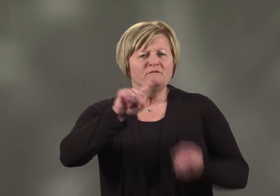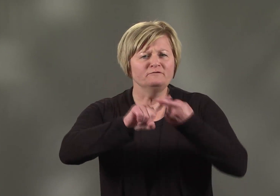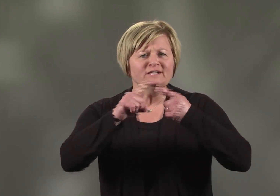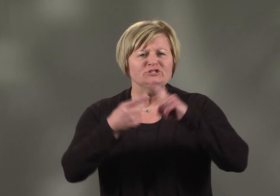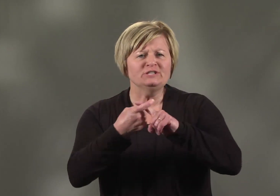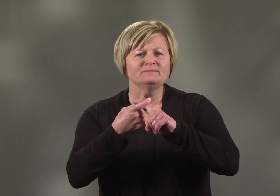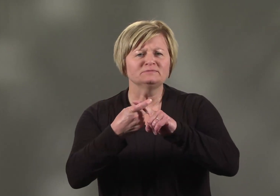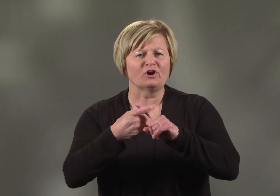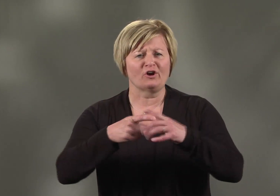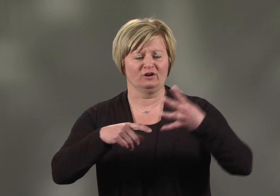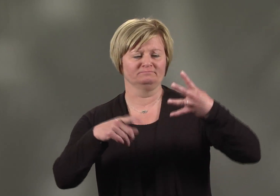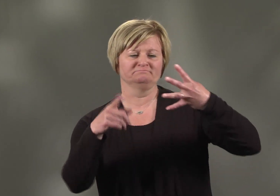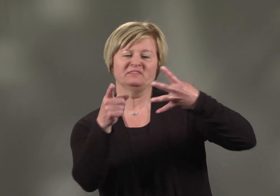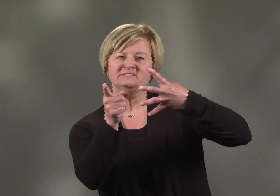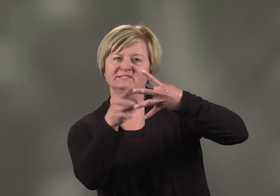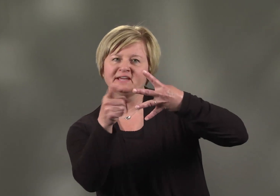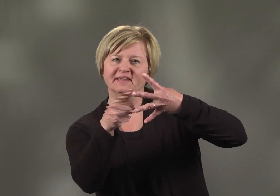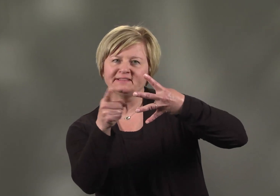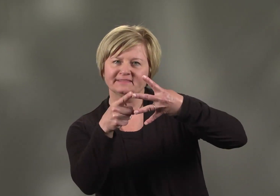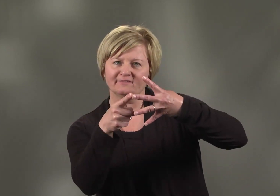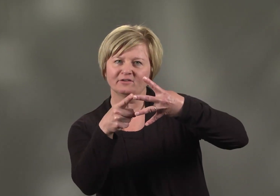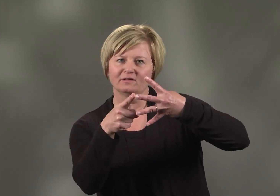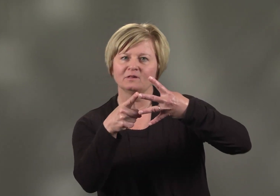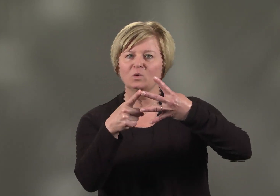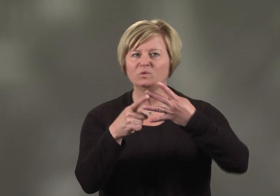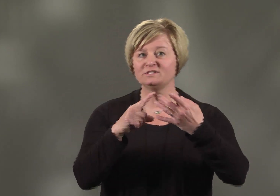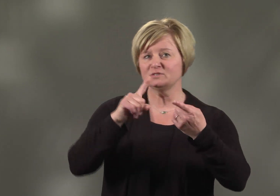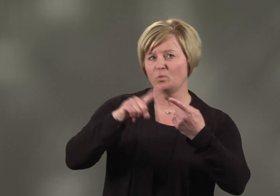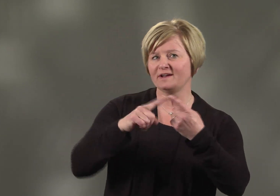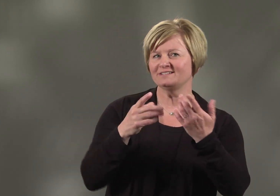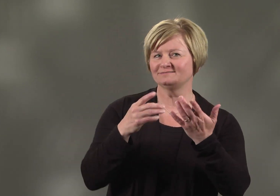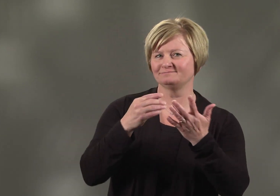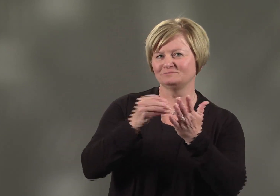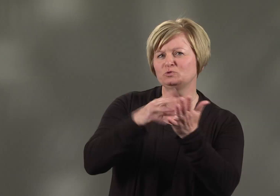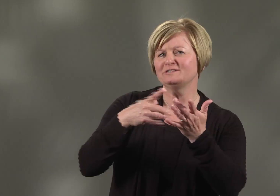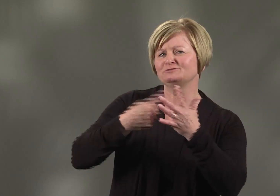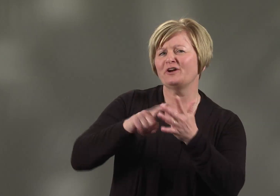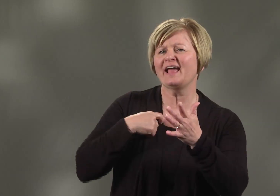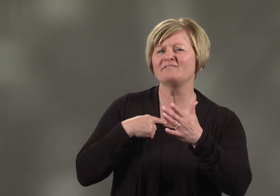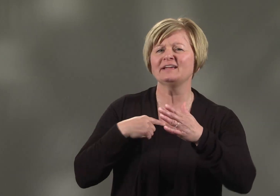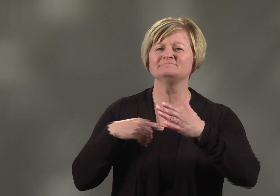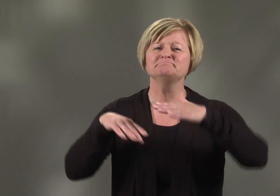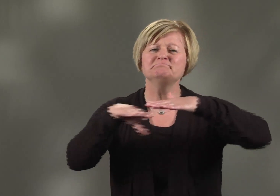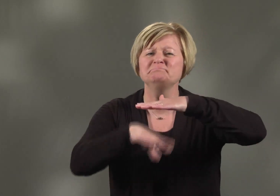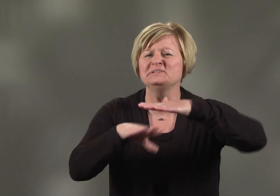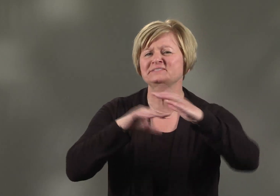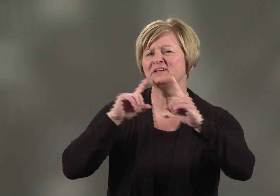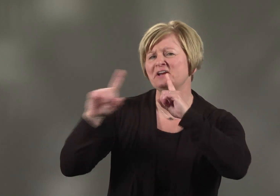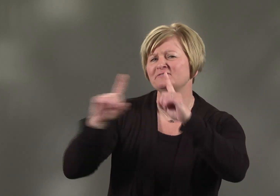Casual friendships are the second level, which is when students start having basic conversation